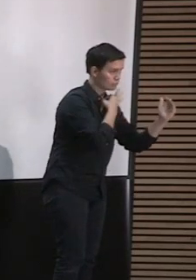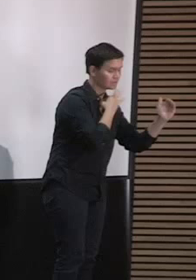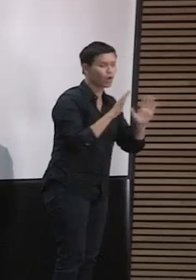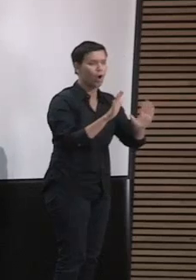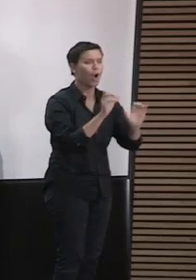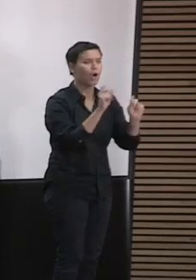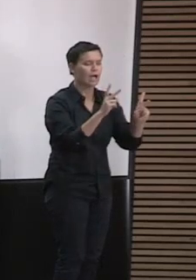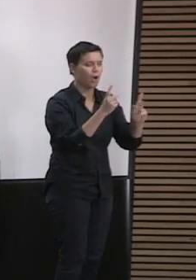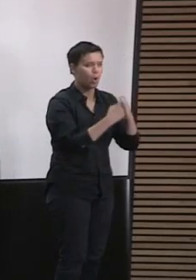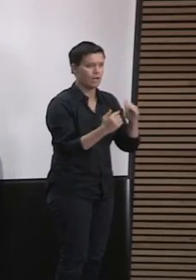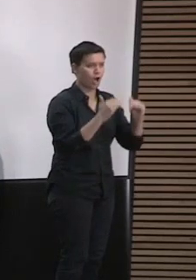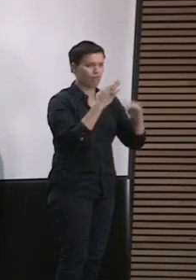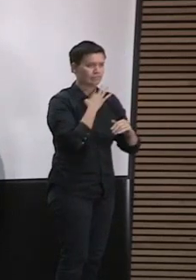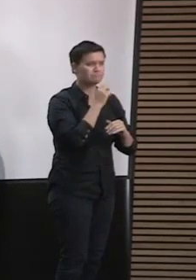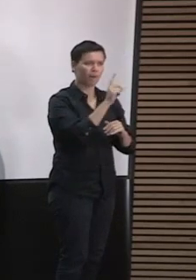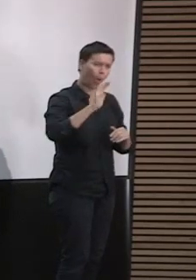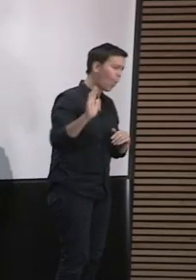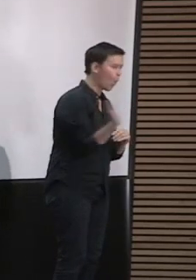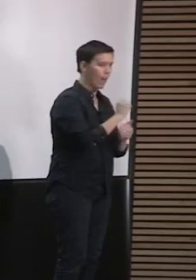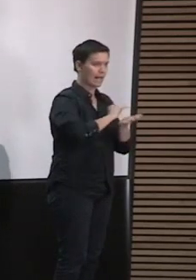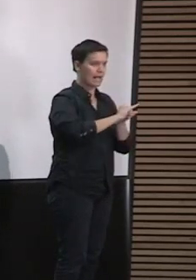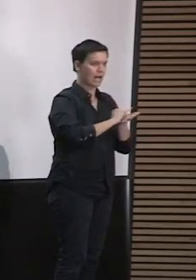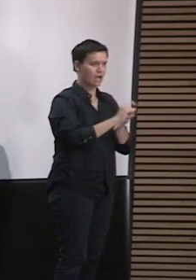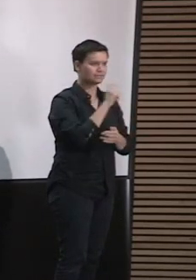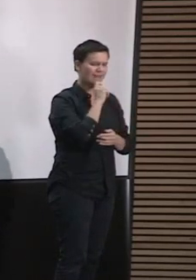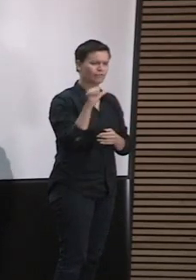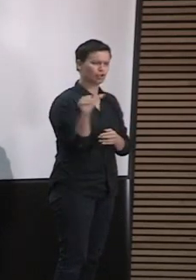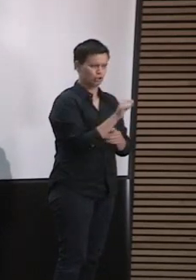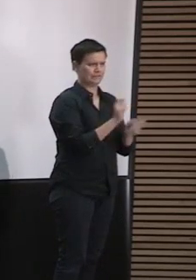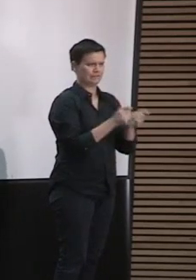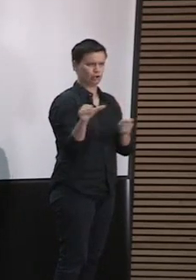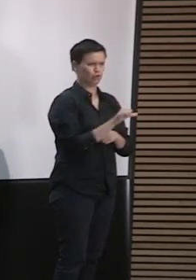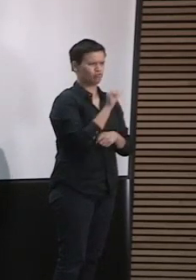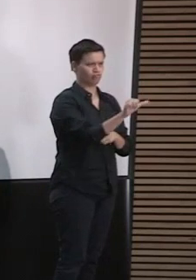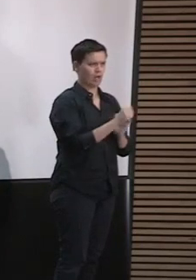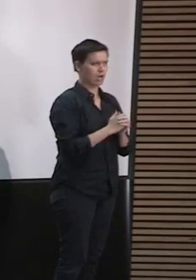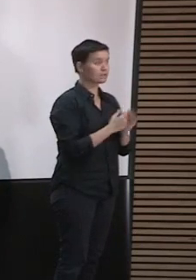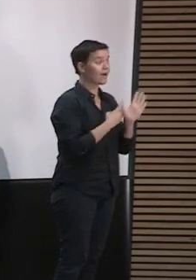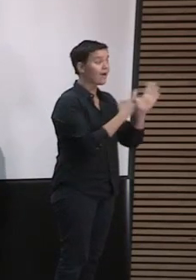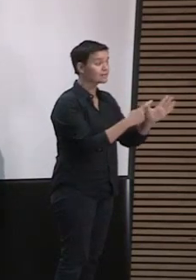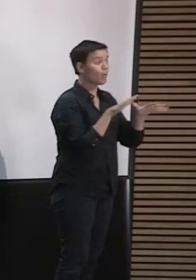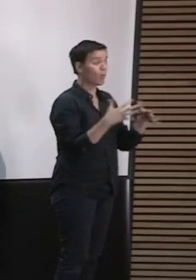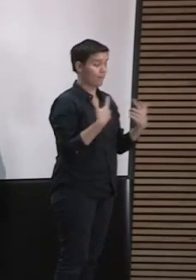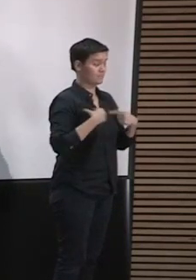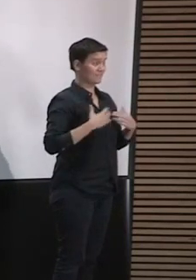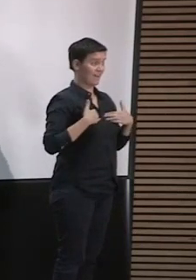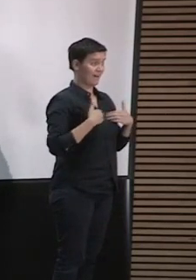acknowledged the high risk returning air crew. (SPEAKS